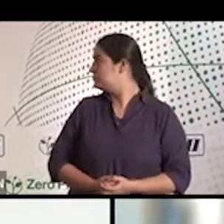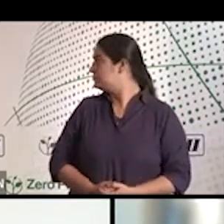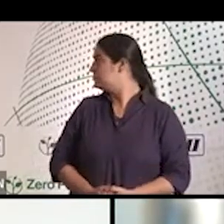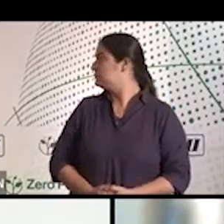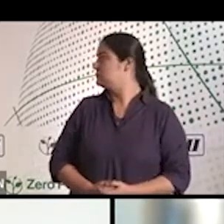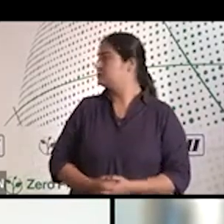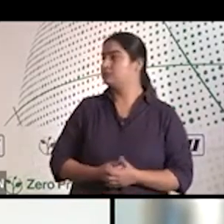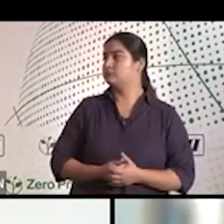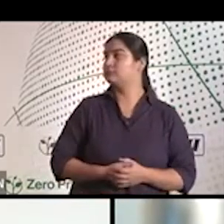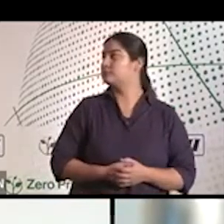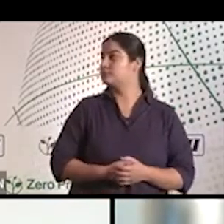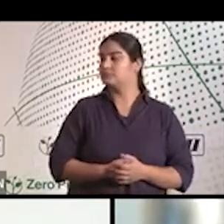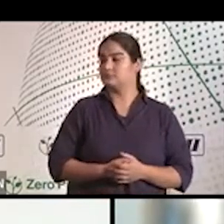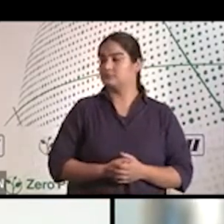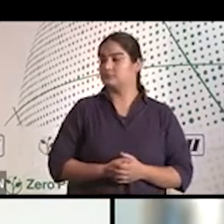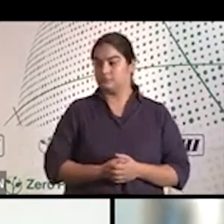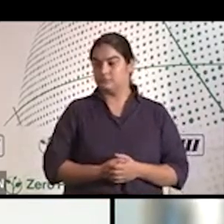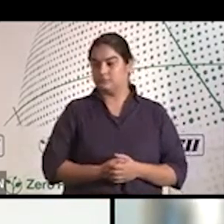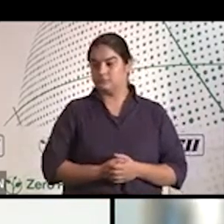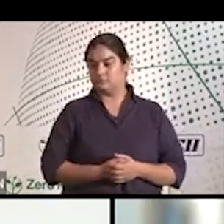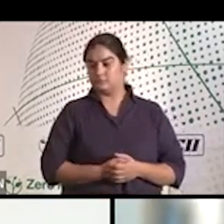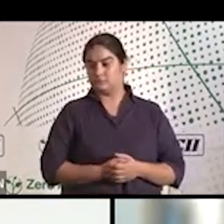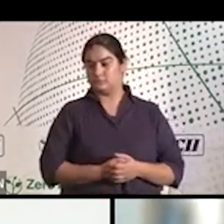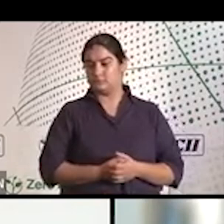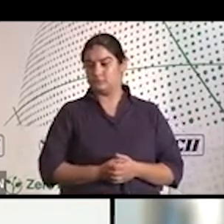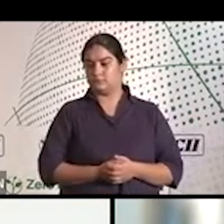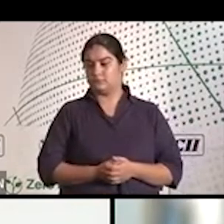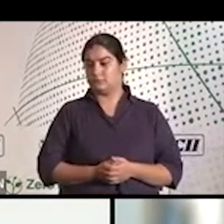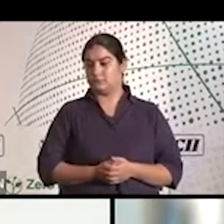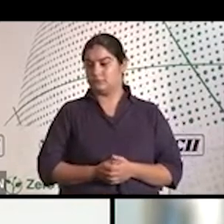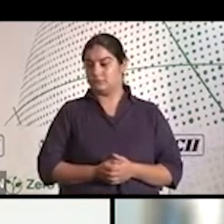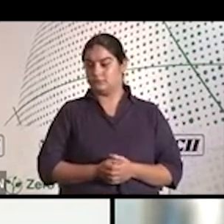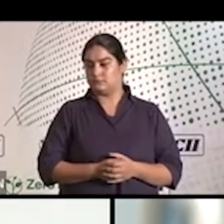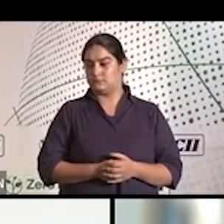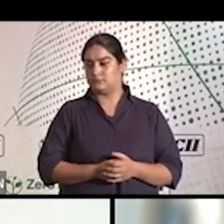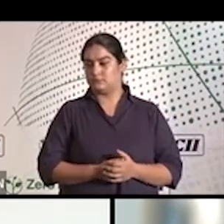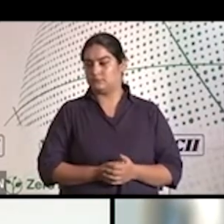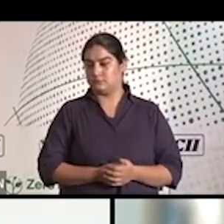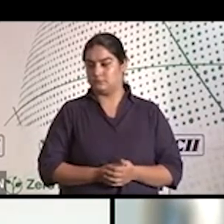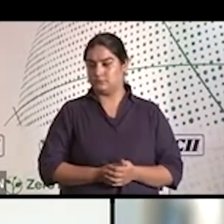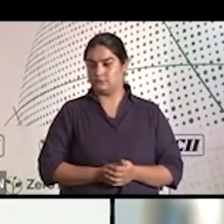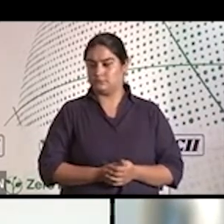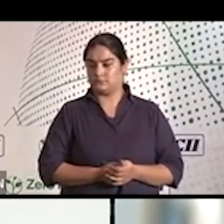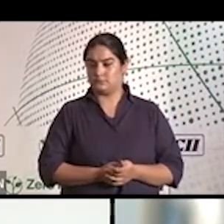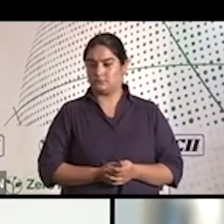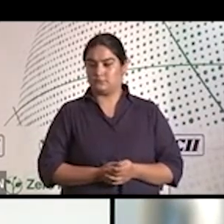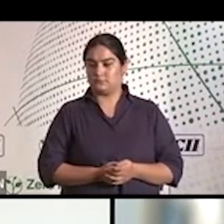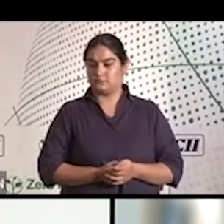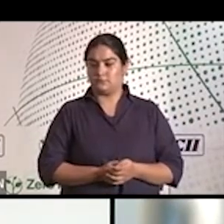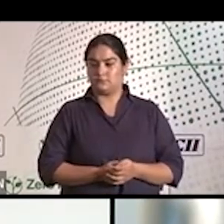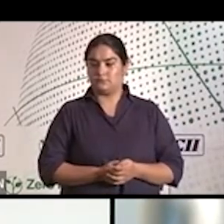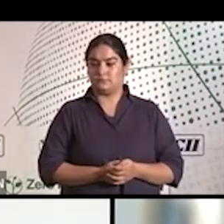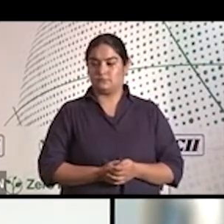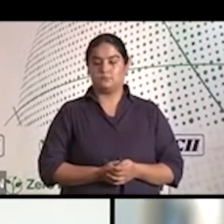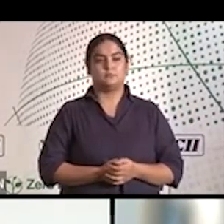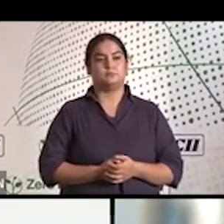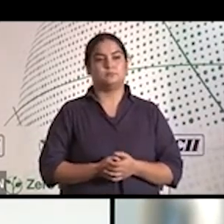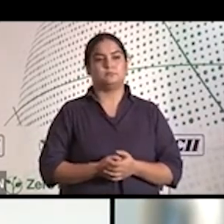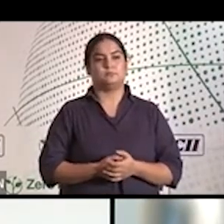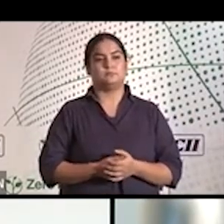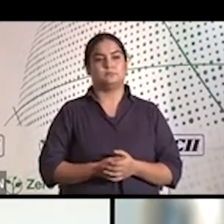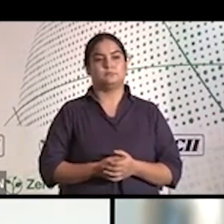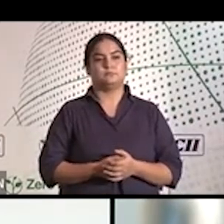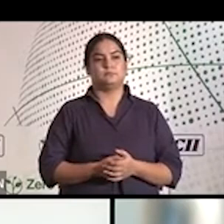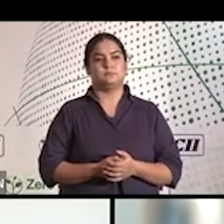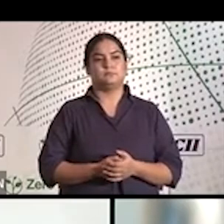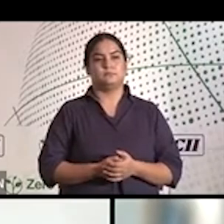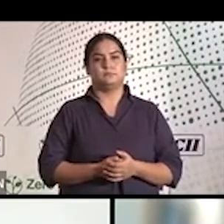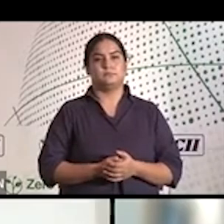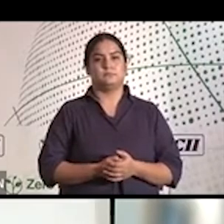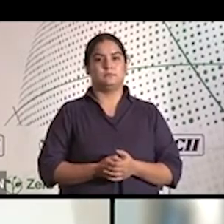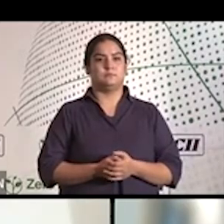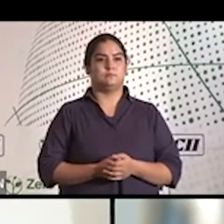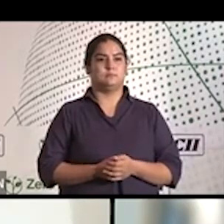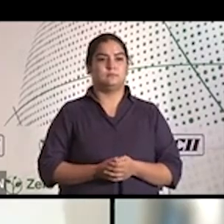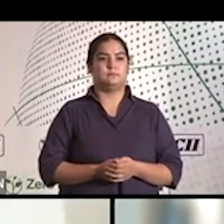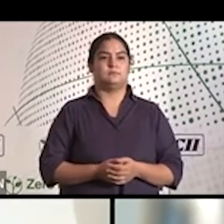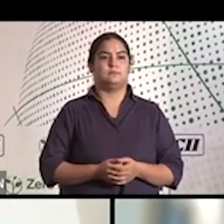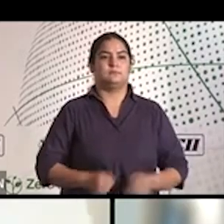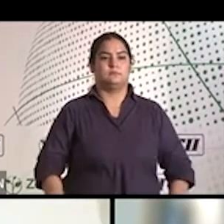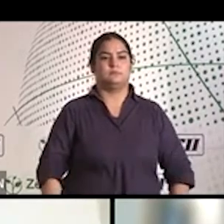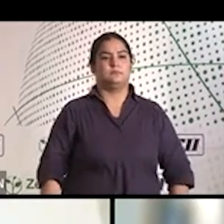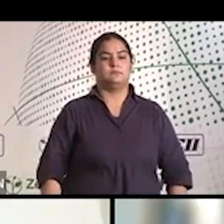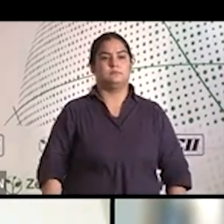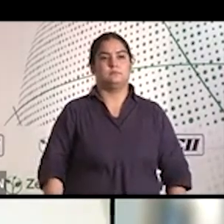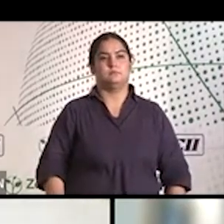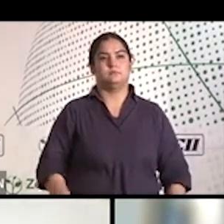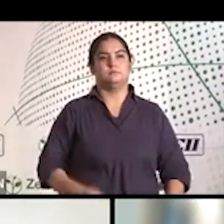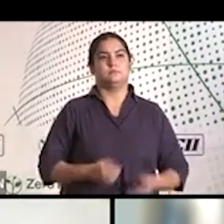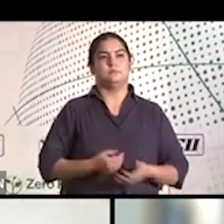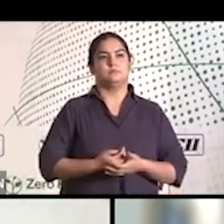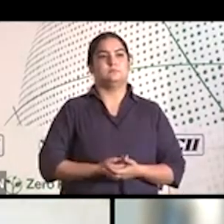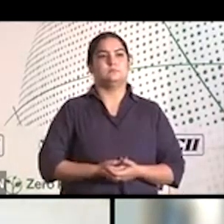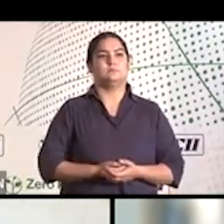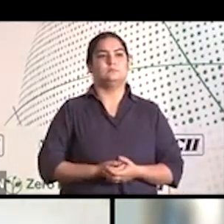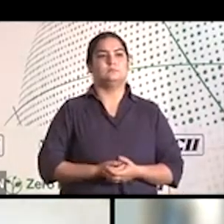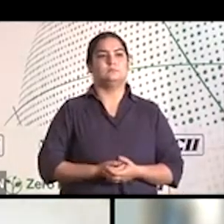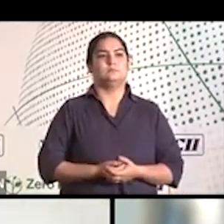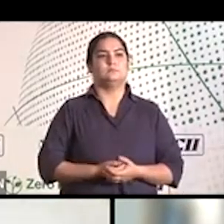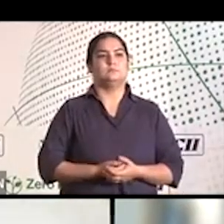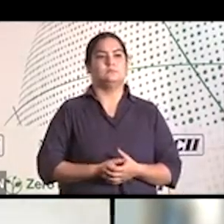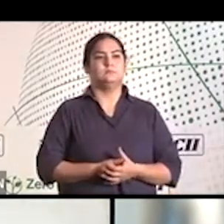over to you to try to increase opposition.